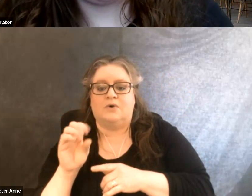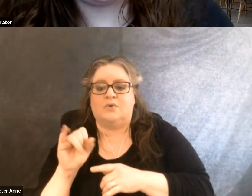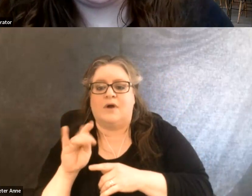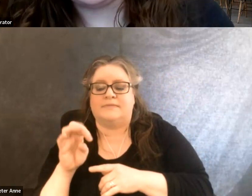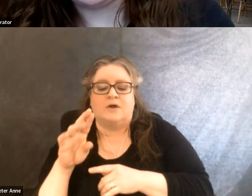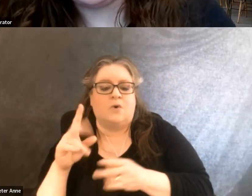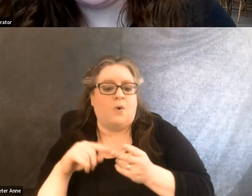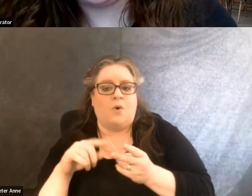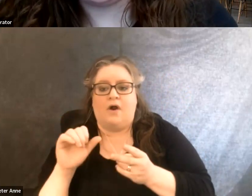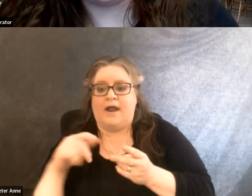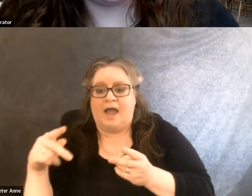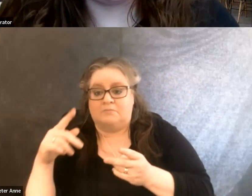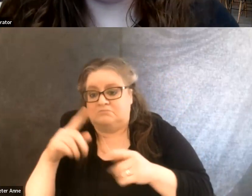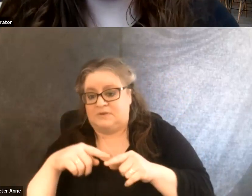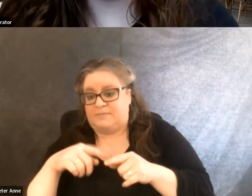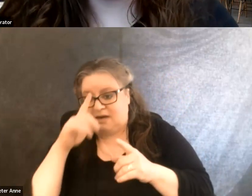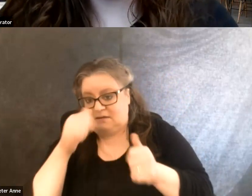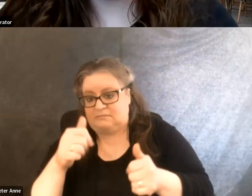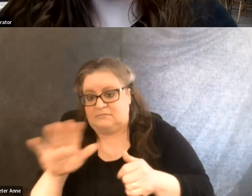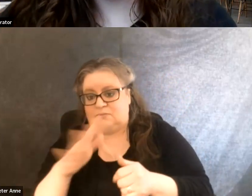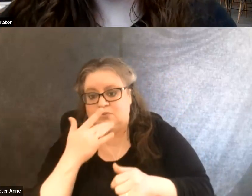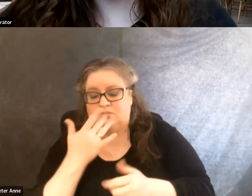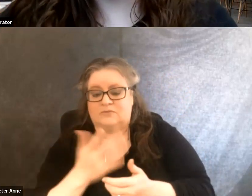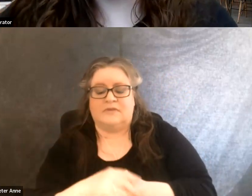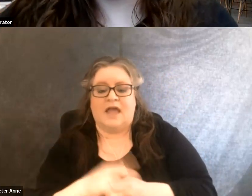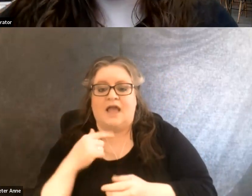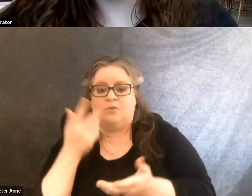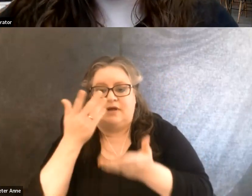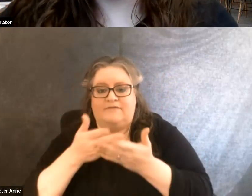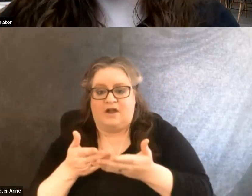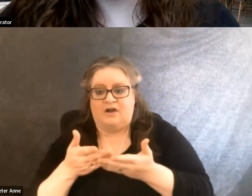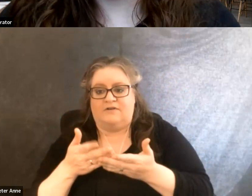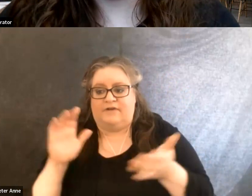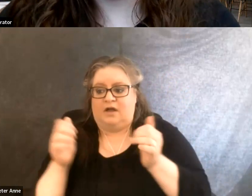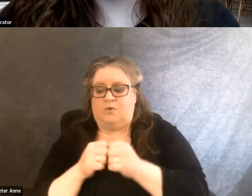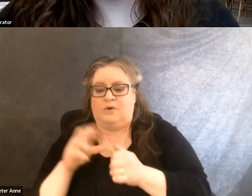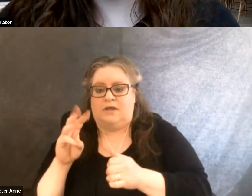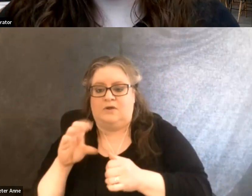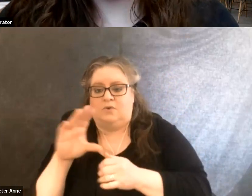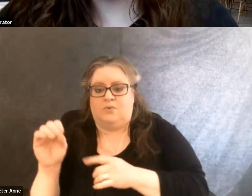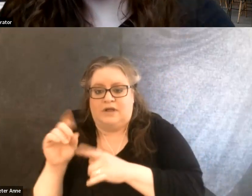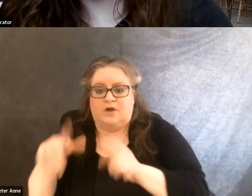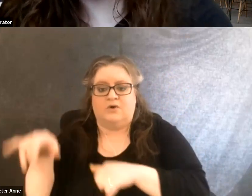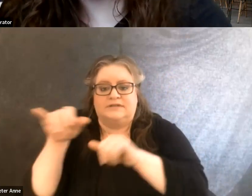depending on what you want, and we verify it against WeCo's standards of access,